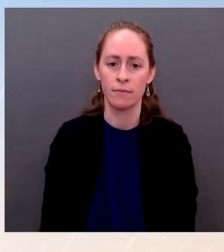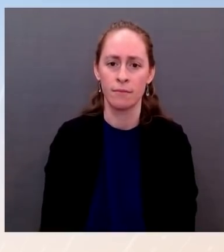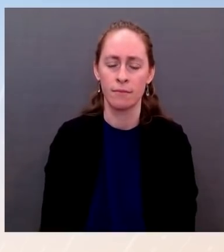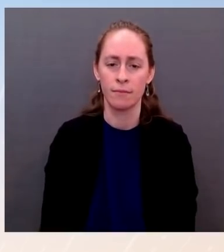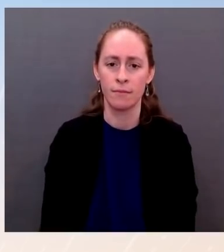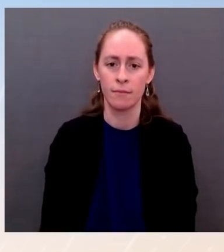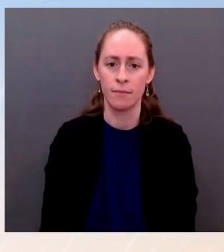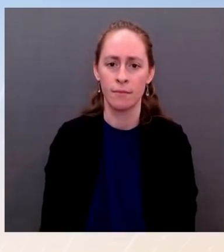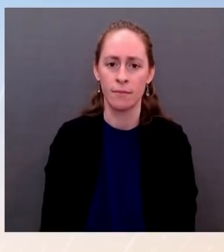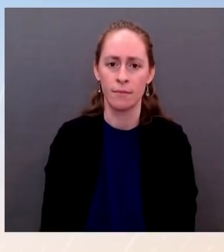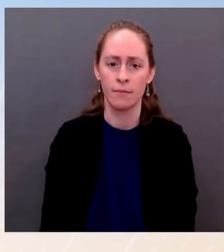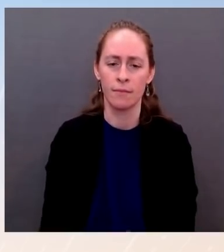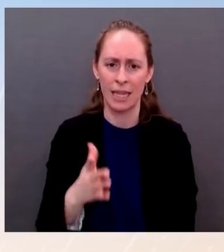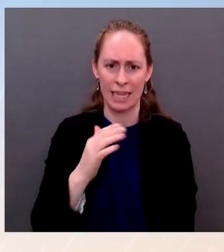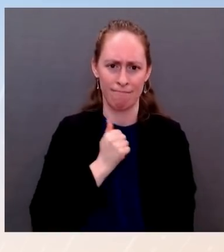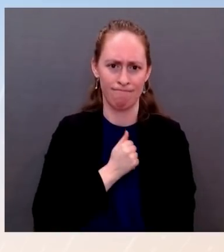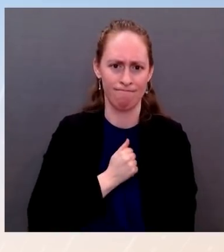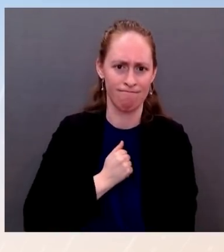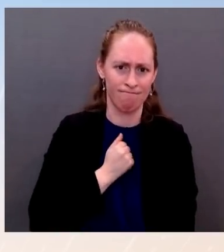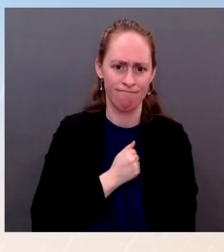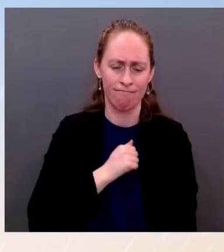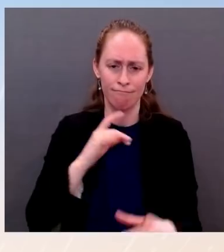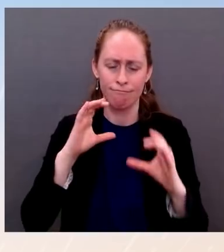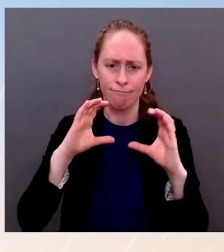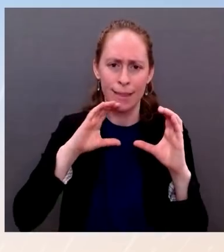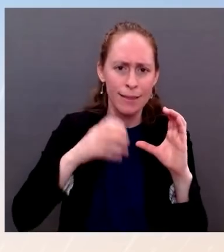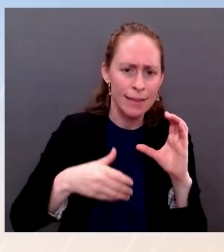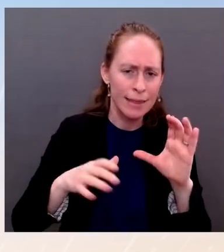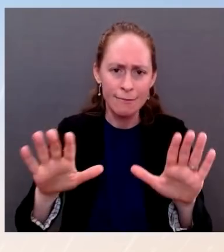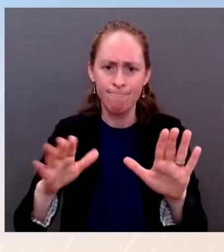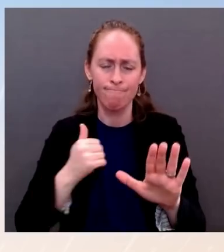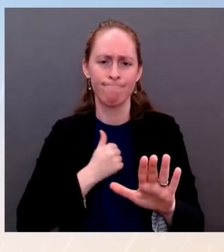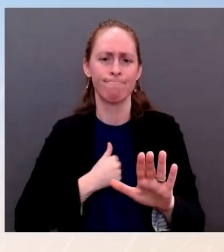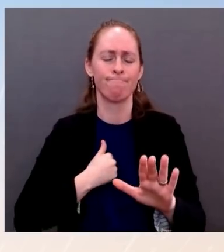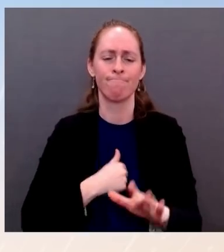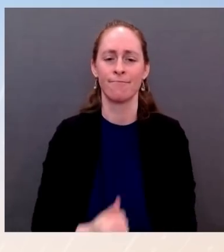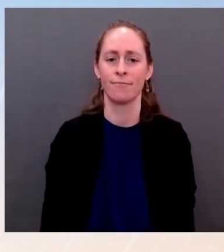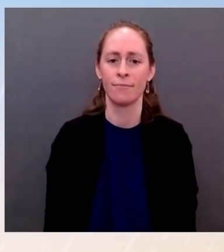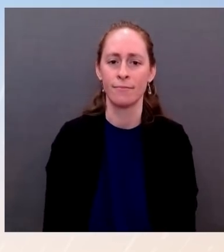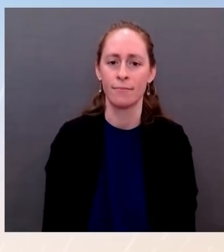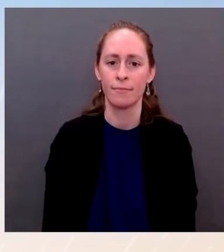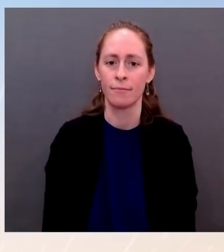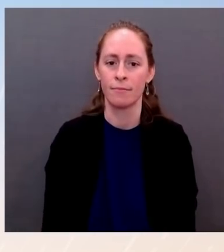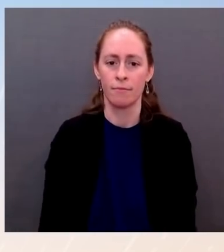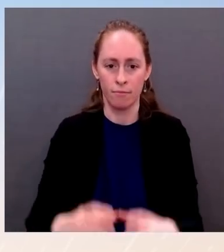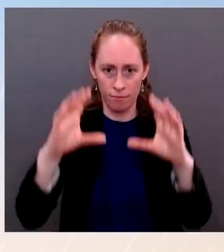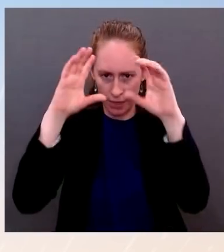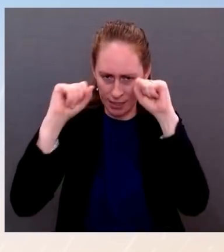I just want to make sure. Ms. Psaki: We -- yes. And he is still meeting, so it will not leave without him. We have been assured of that.